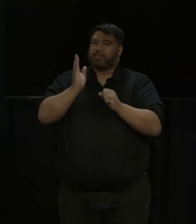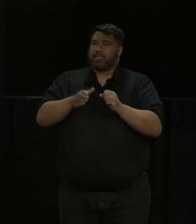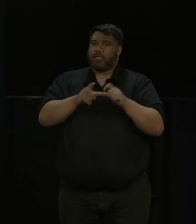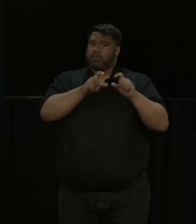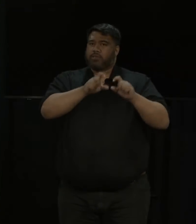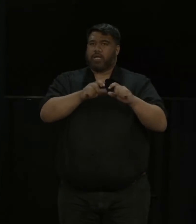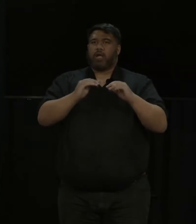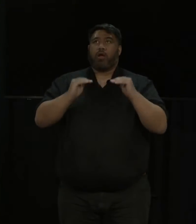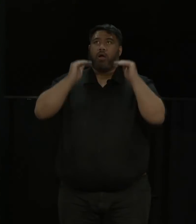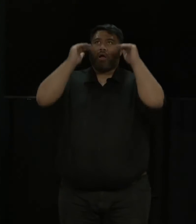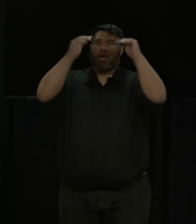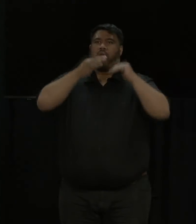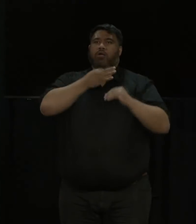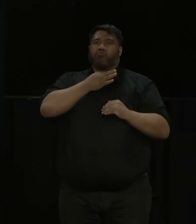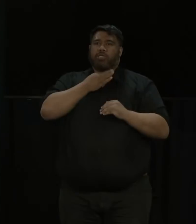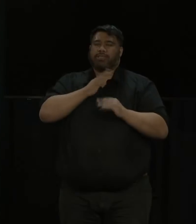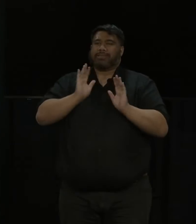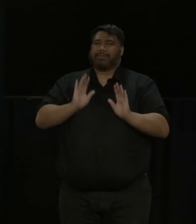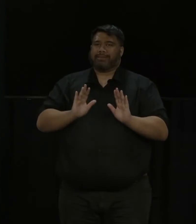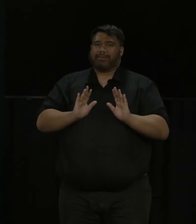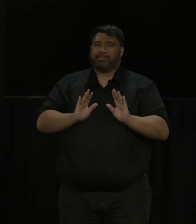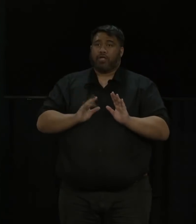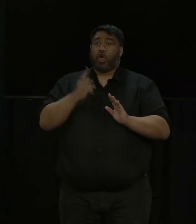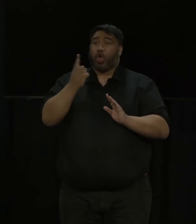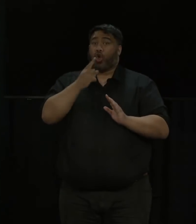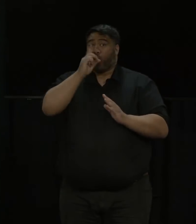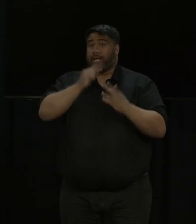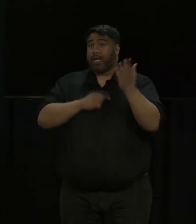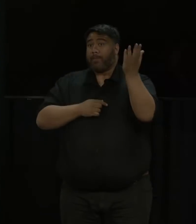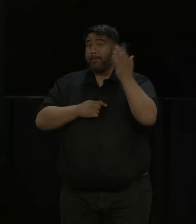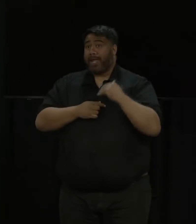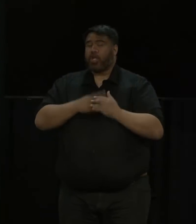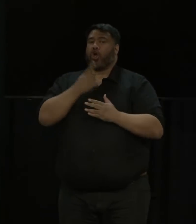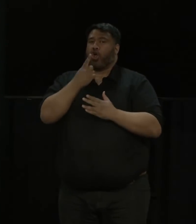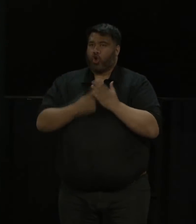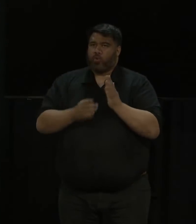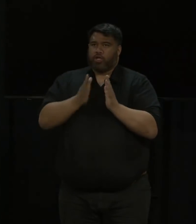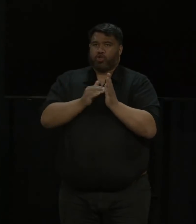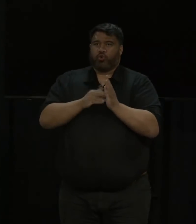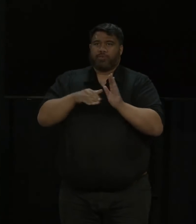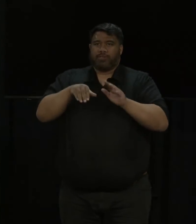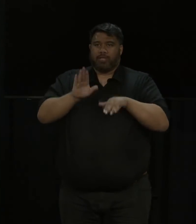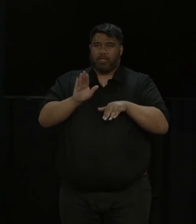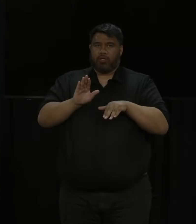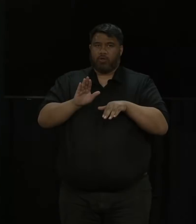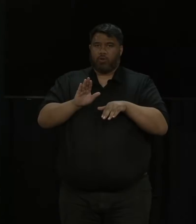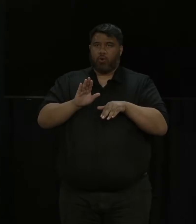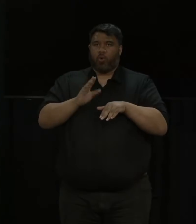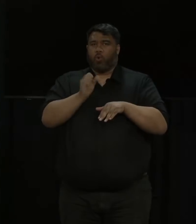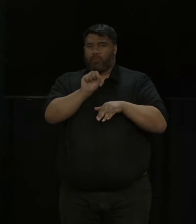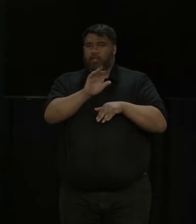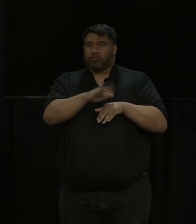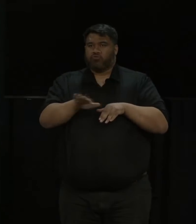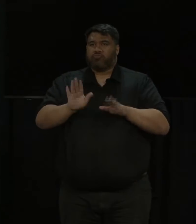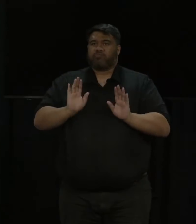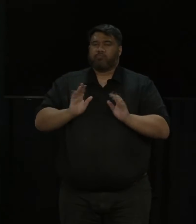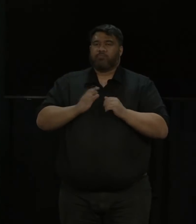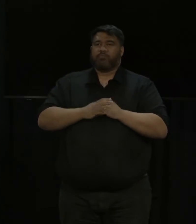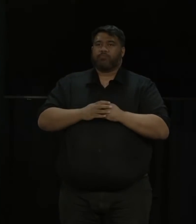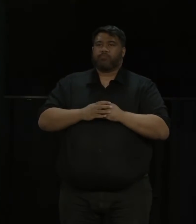New Zealand. border settings. Papua New Guinea will still continue to be classified as a